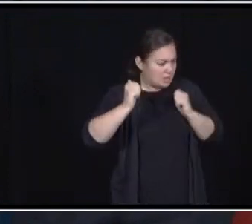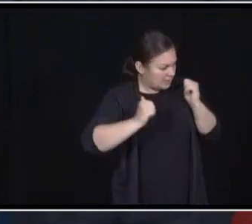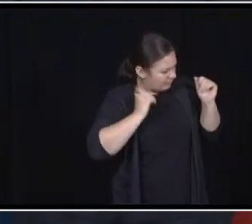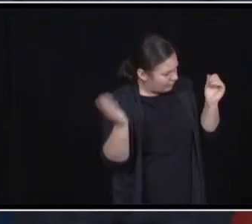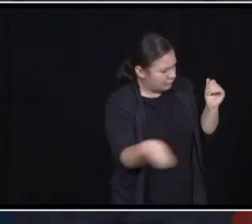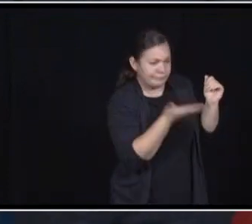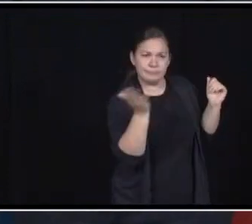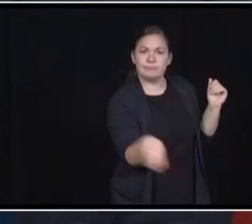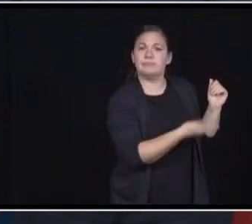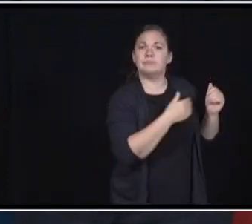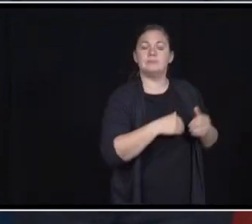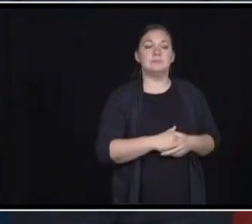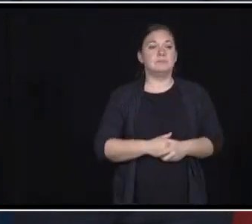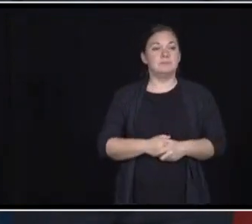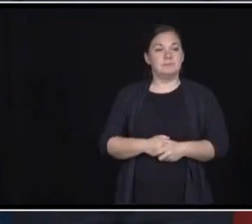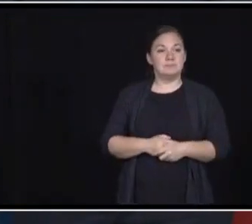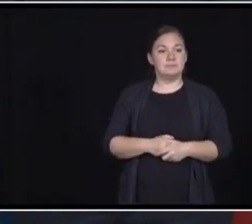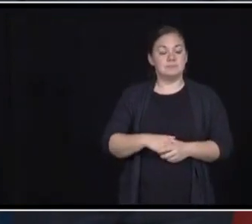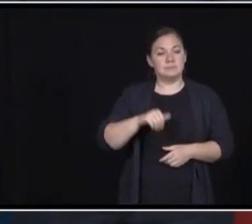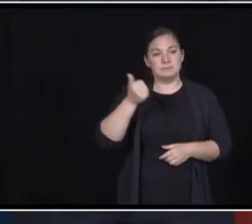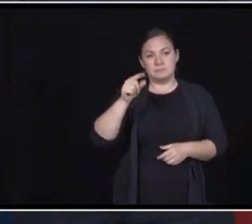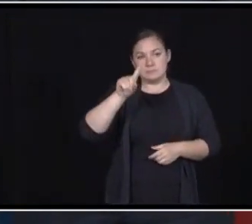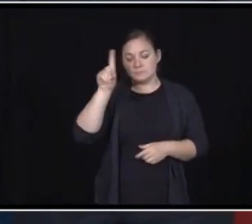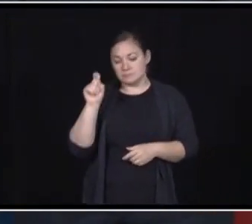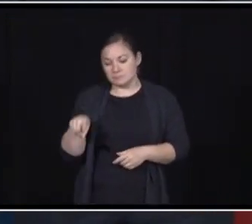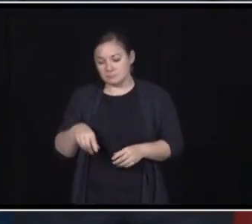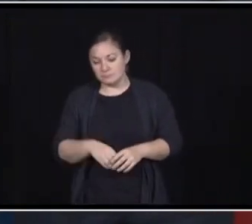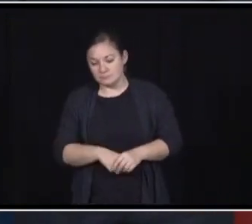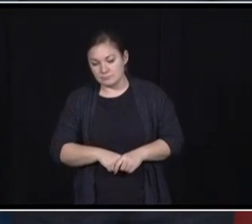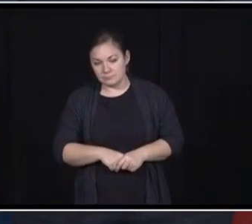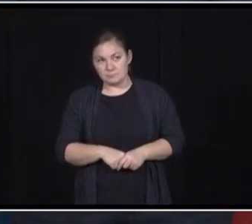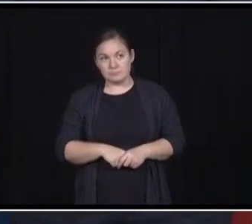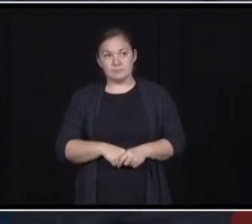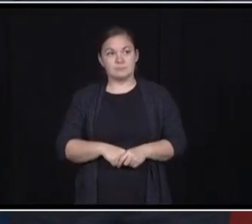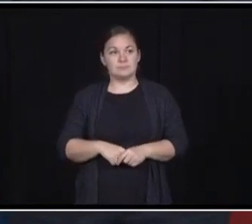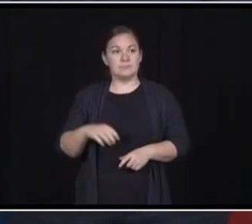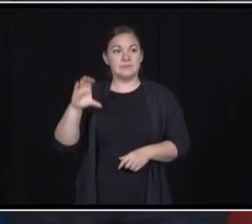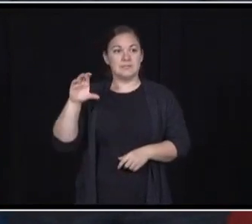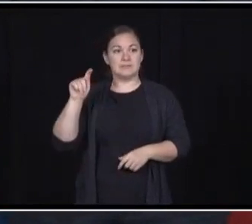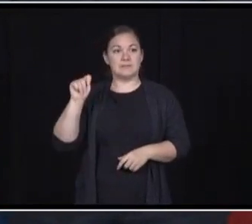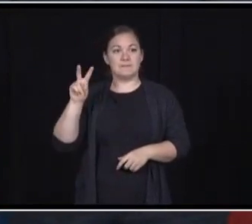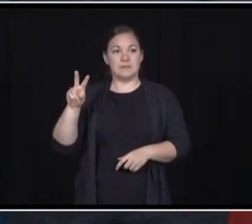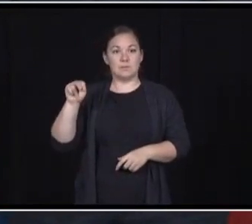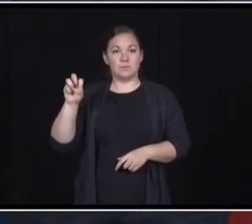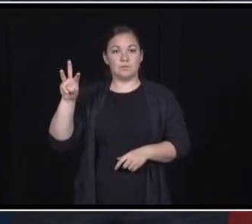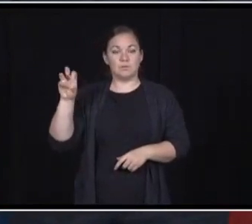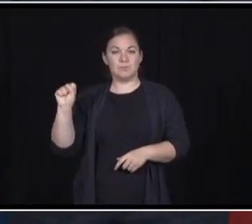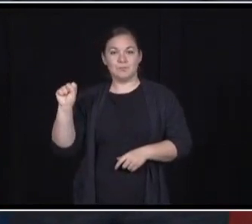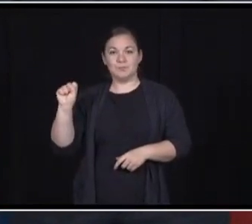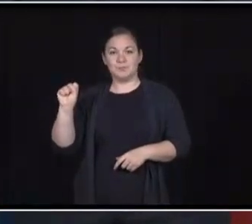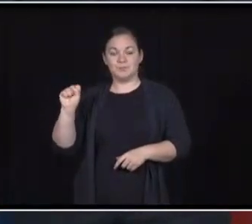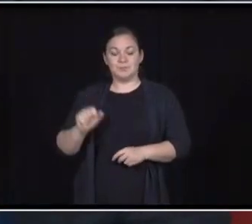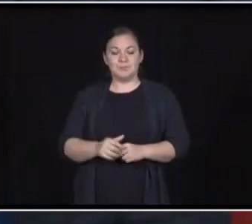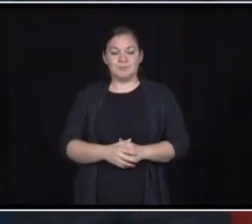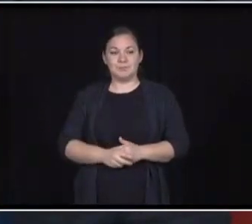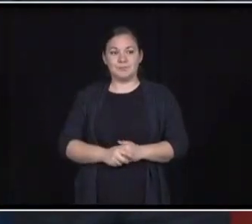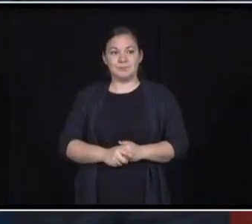this week and next week, we will be adding upwards to another hundred pharmacies. We are not holding back, we are moving forward in